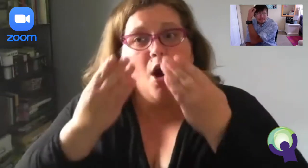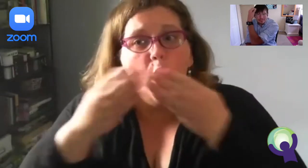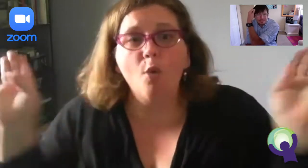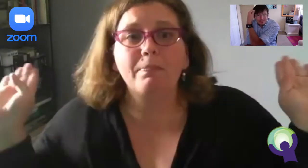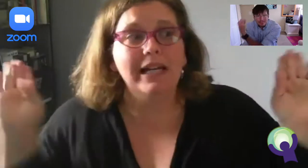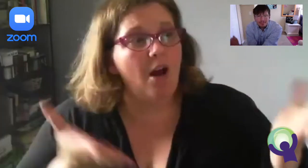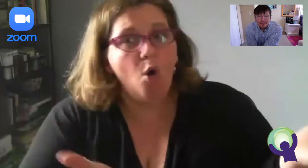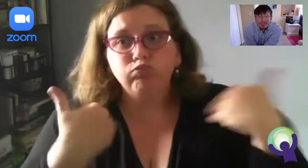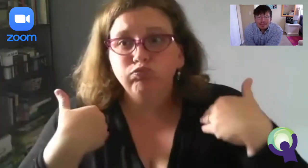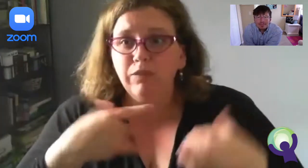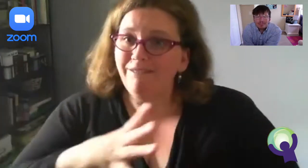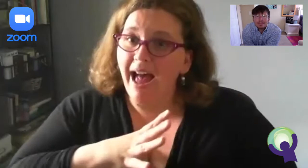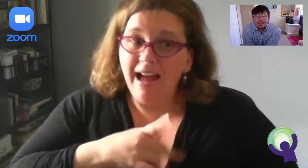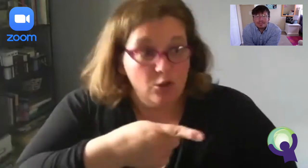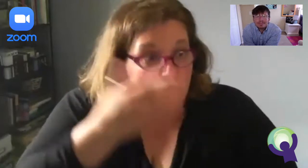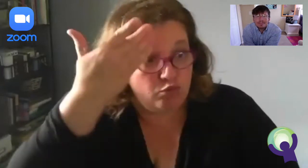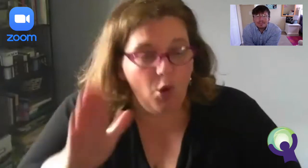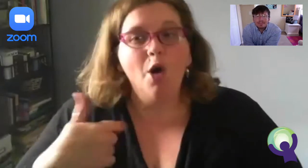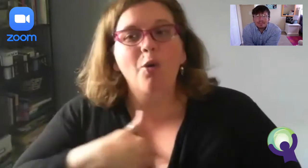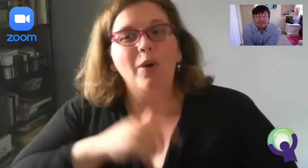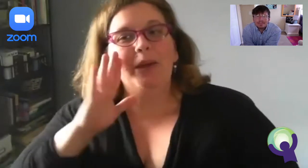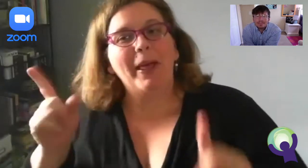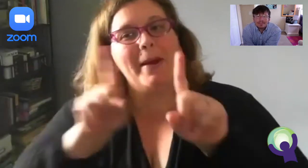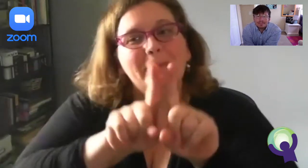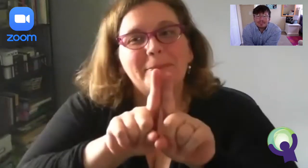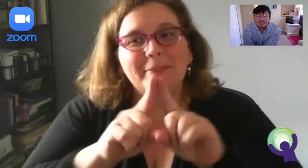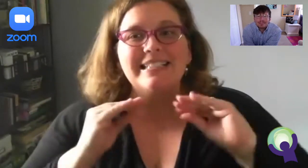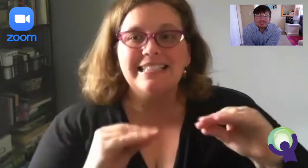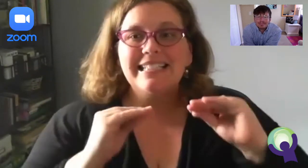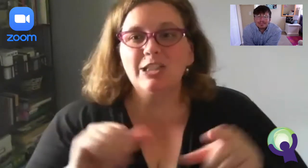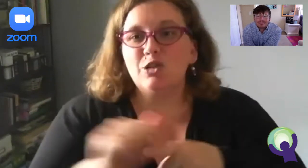not be as knowledgeable but they're very open working with them with their